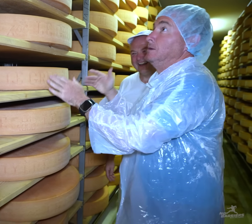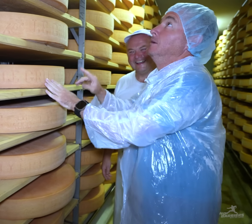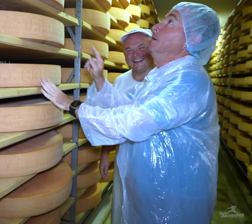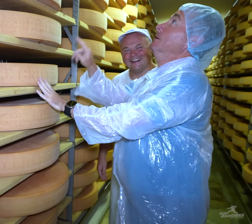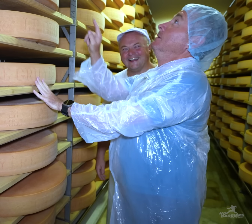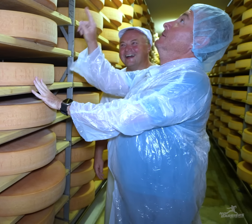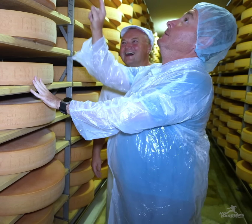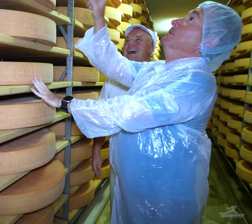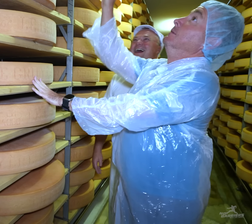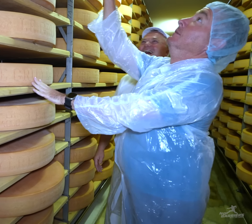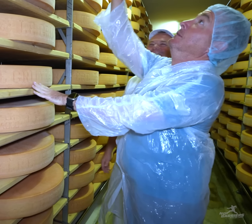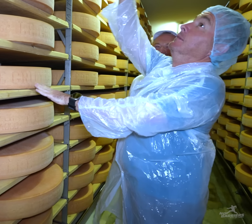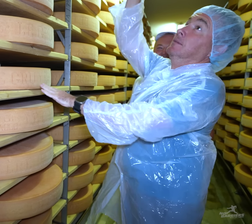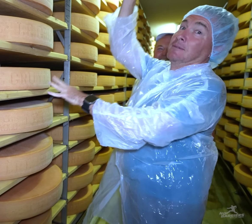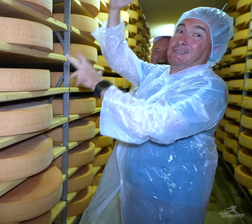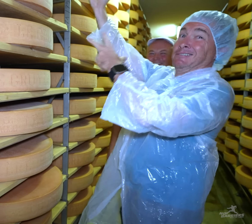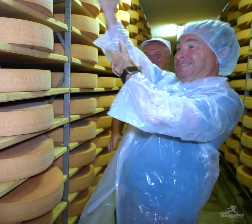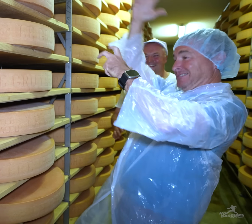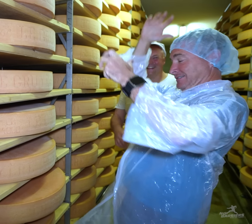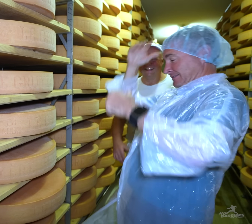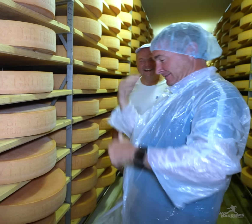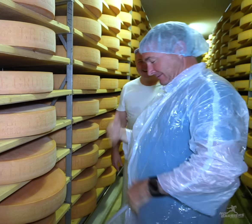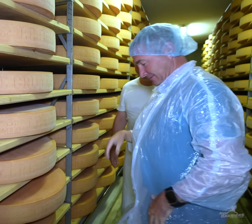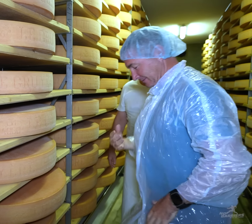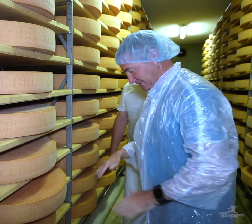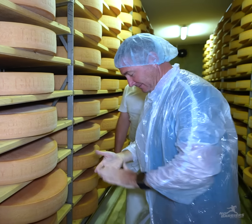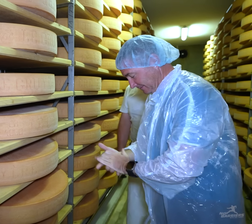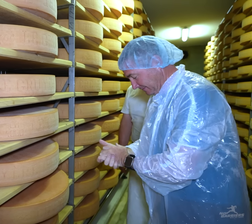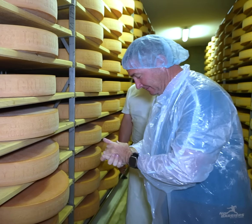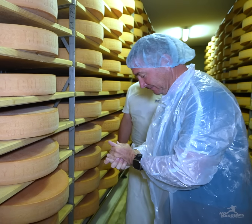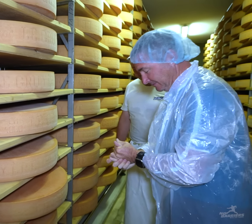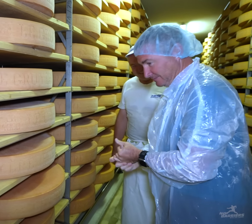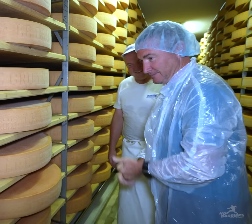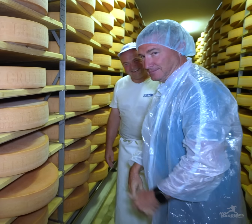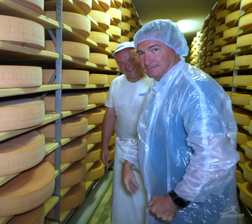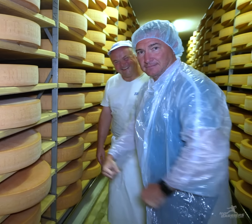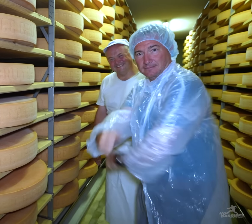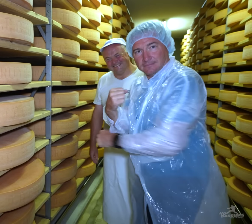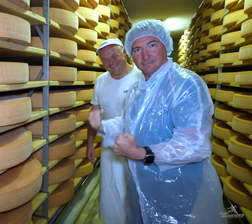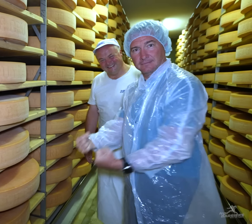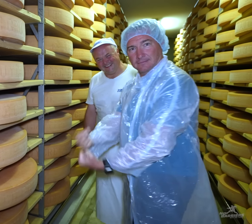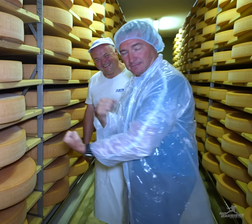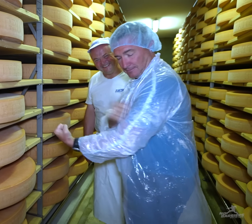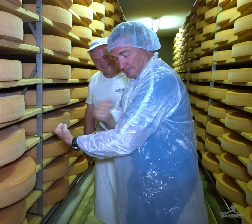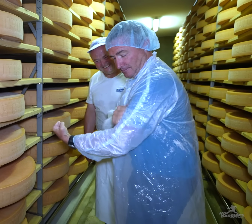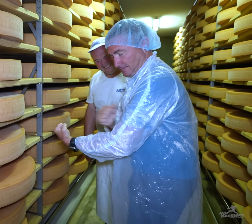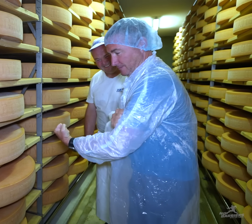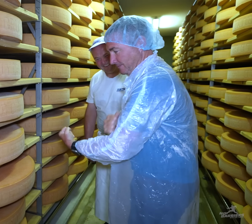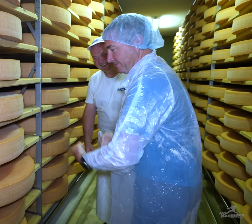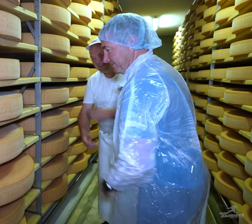Whew, this is stacked high. Luckily I'm strong.